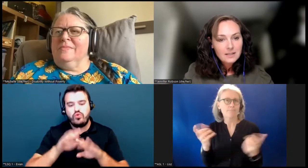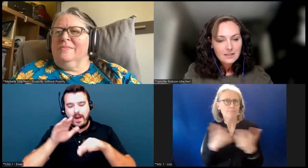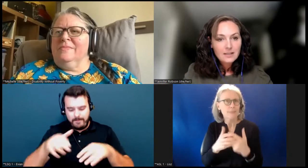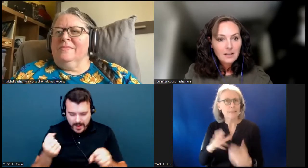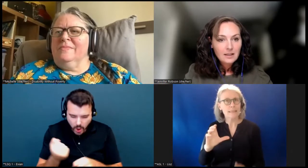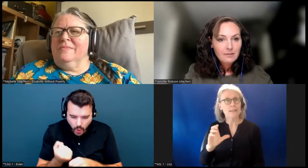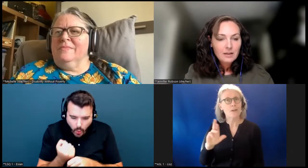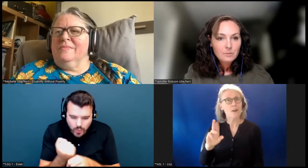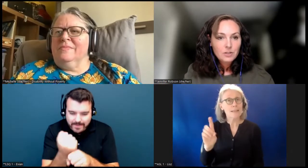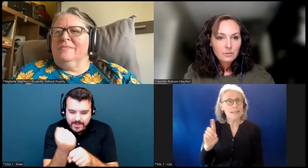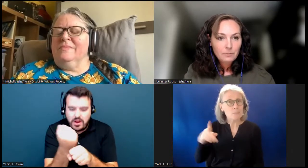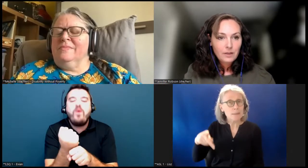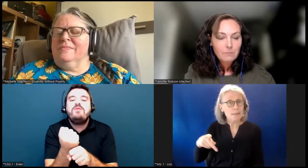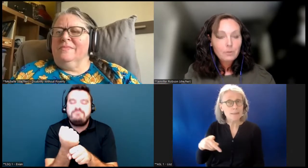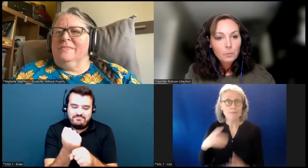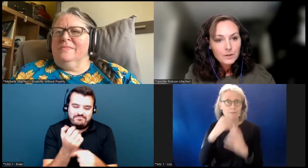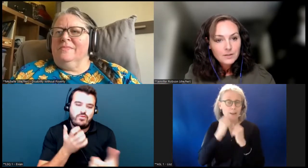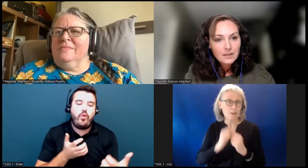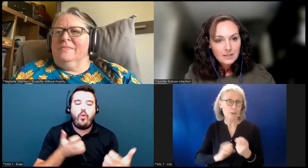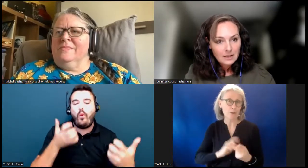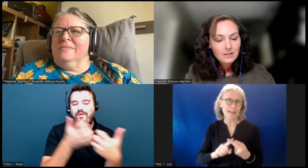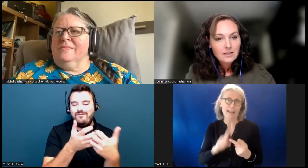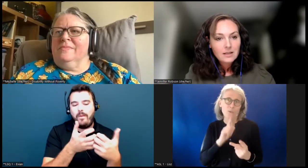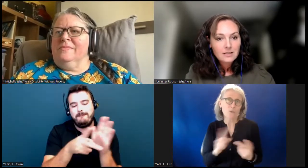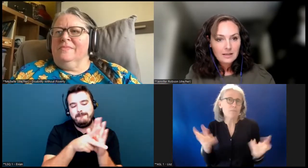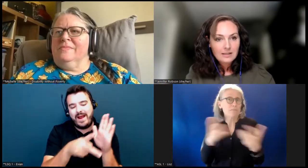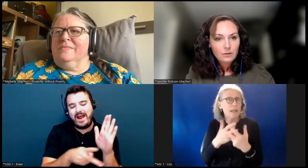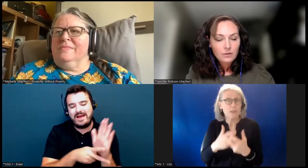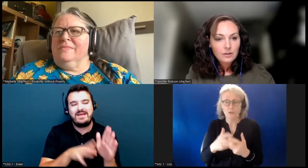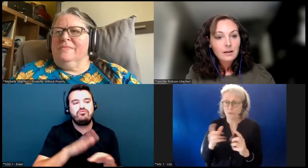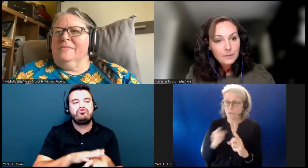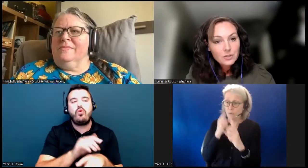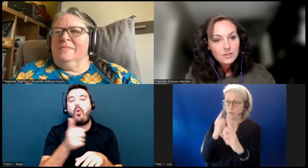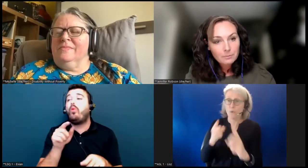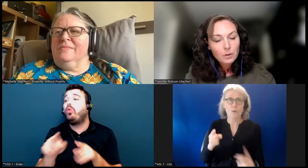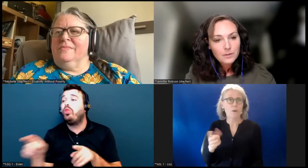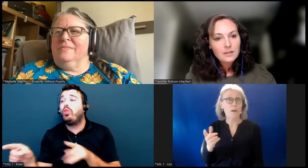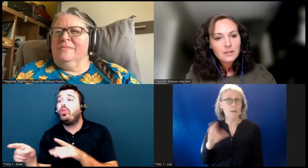CONSISTENT IN LIVING UP TO THE PURPOSE AND INTENT LAID OUT, THAT AMBITIOUS PURPOSE AND